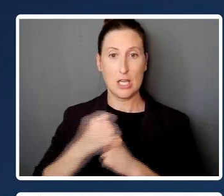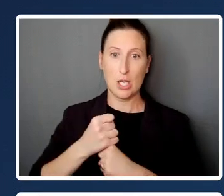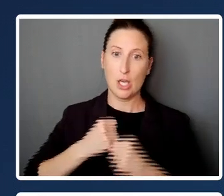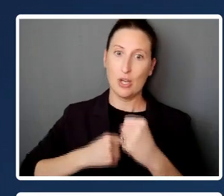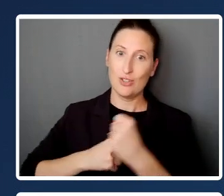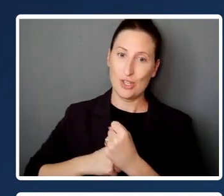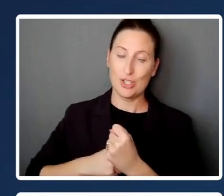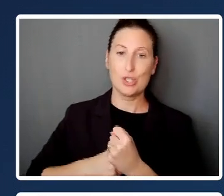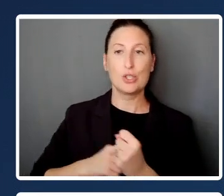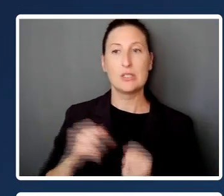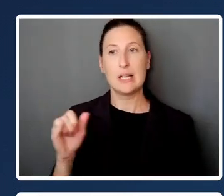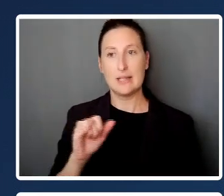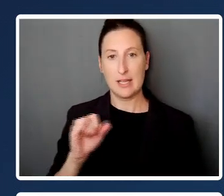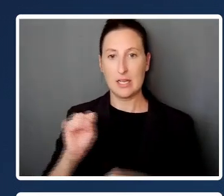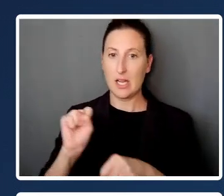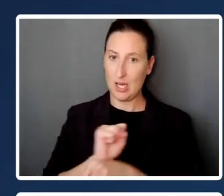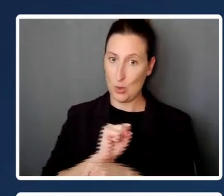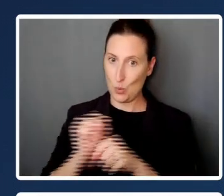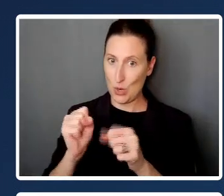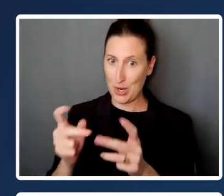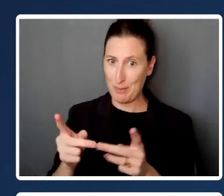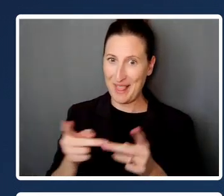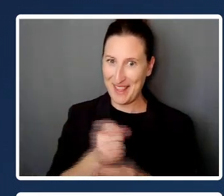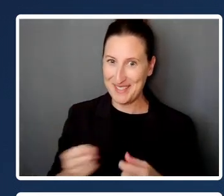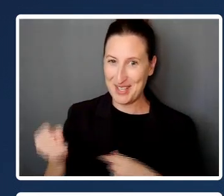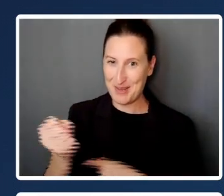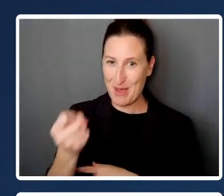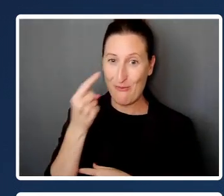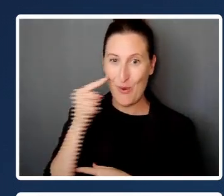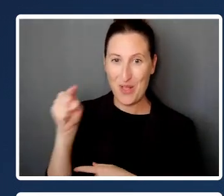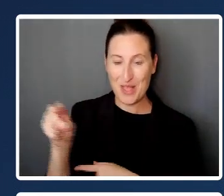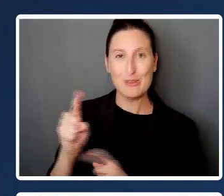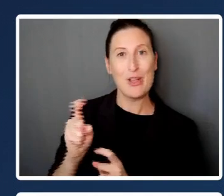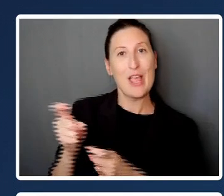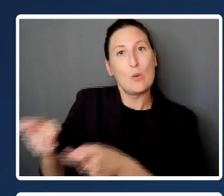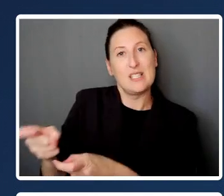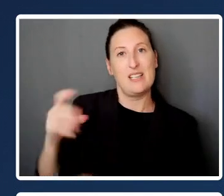they received credit for being in that kind of work program. Because although they were not,